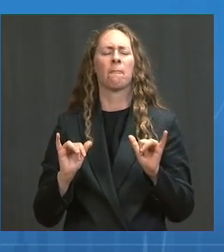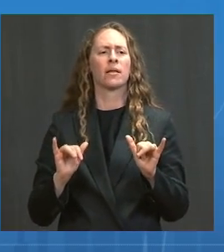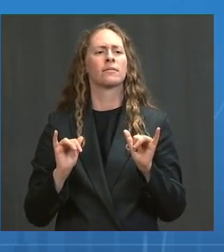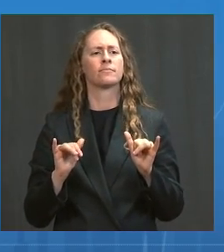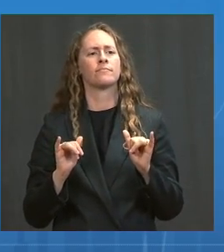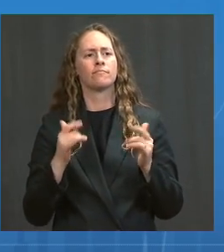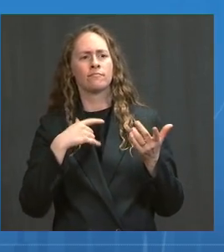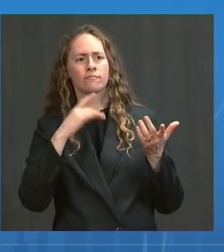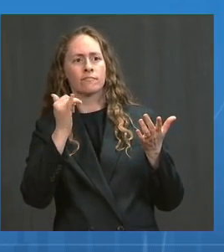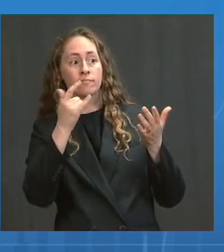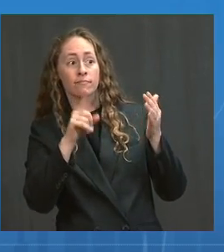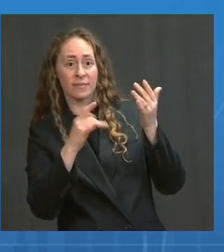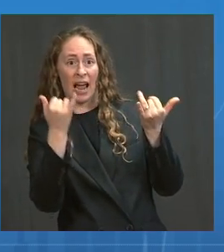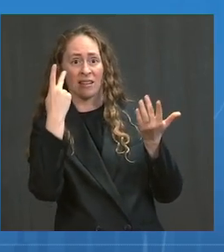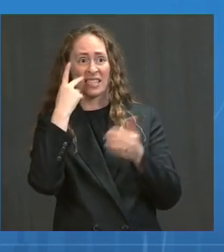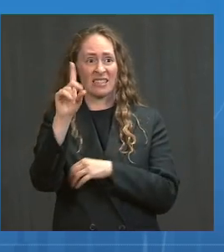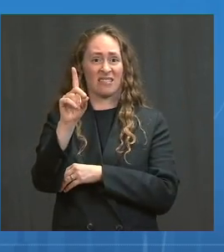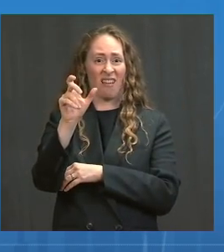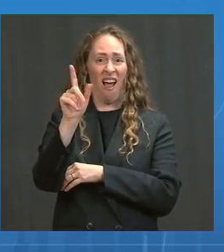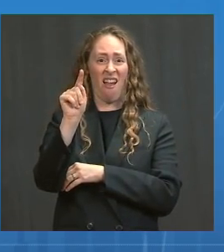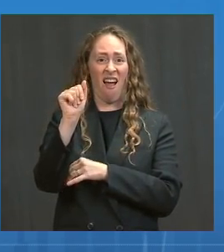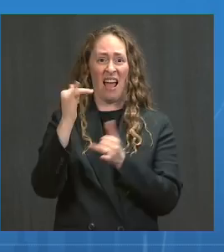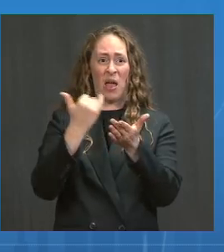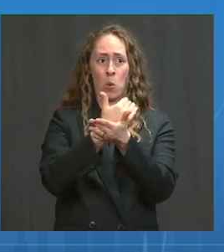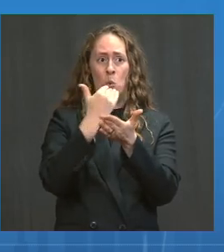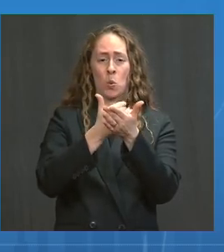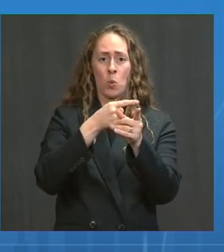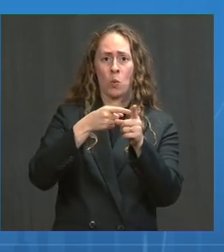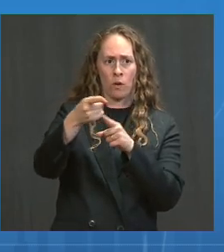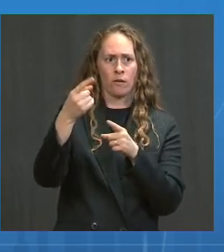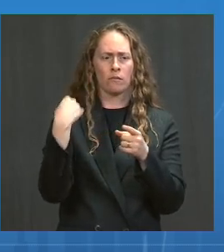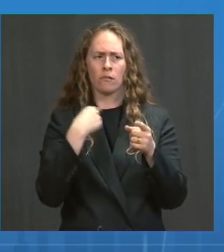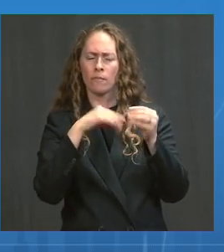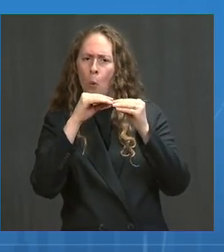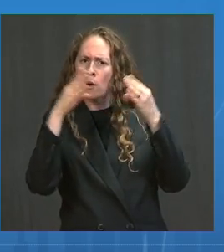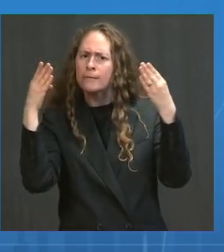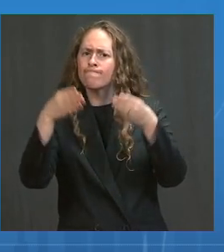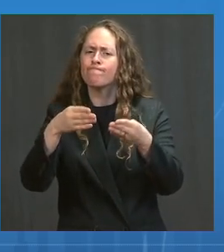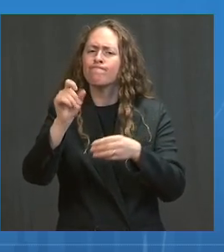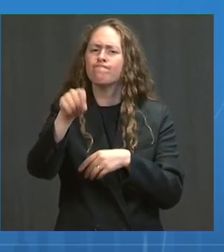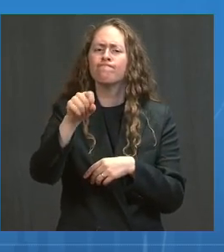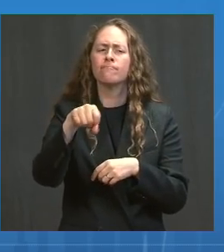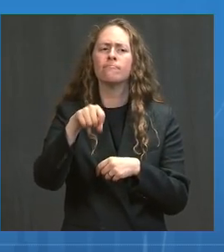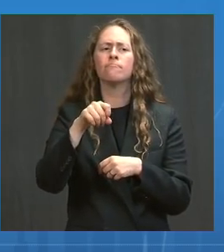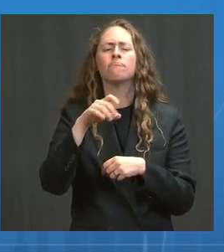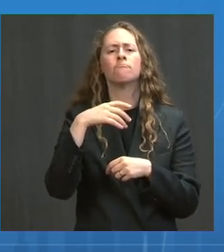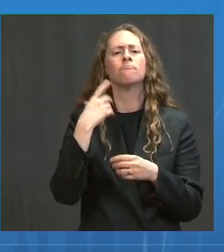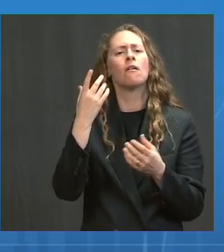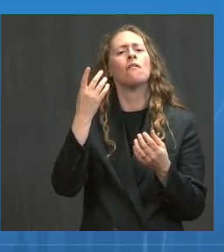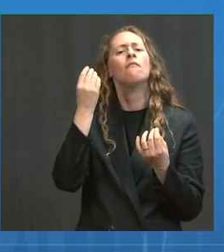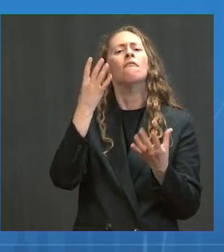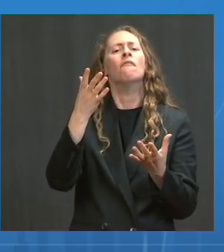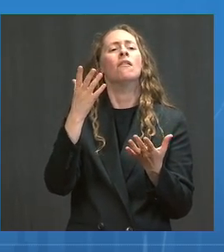So that's an important area of focus. But even as vaccinations have slowed somewhat